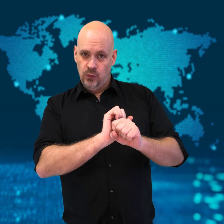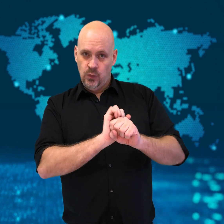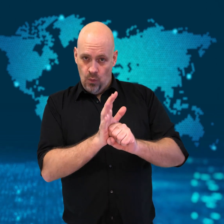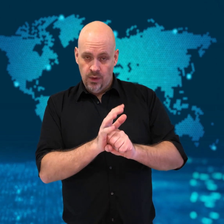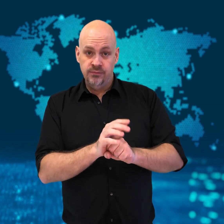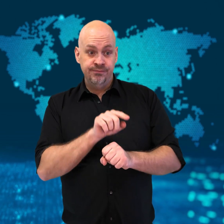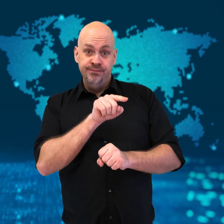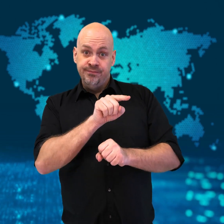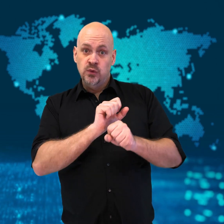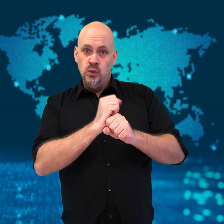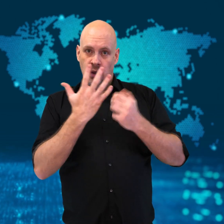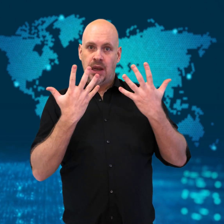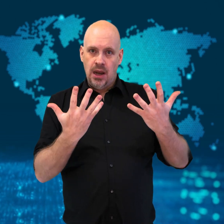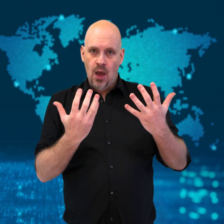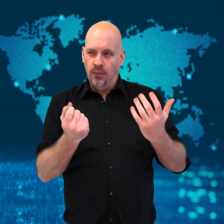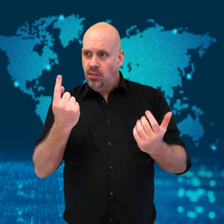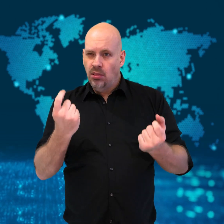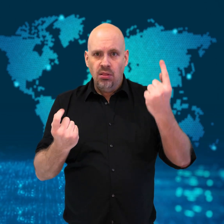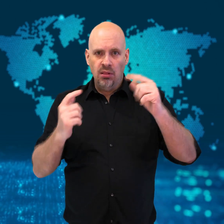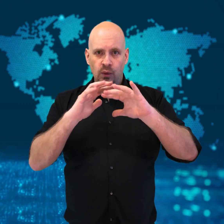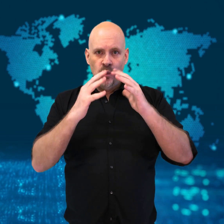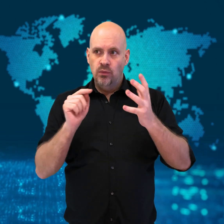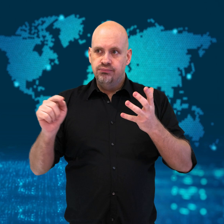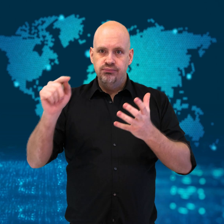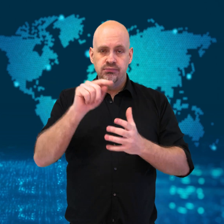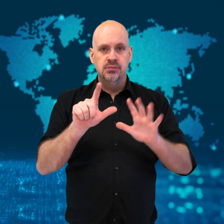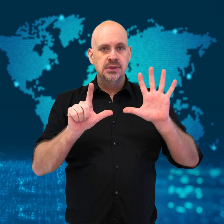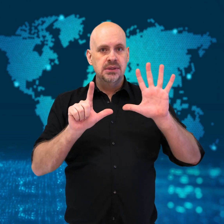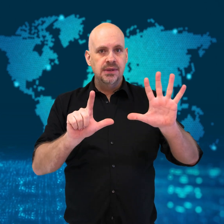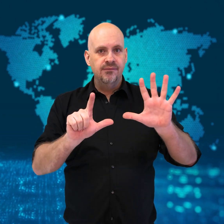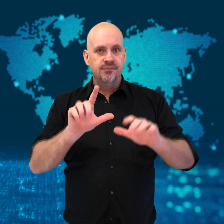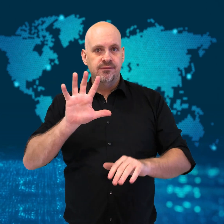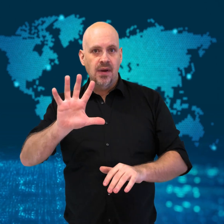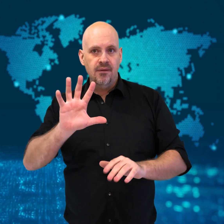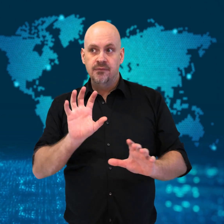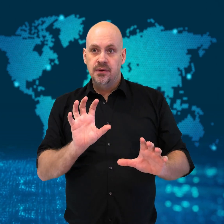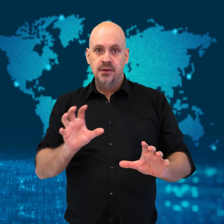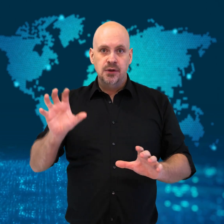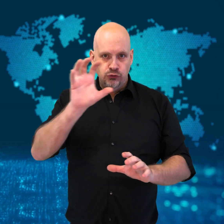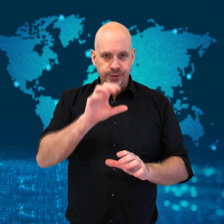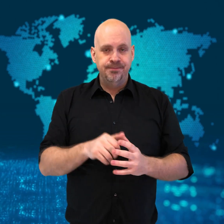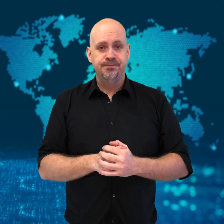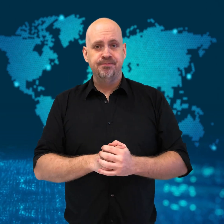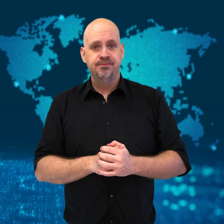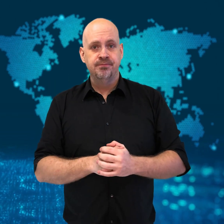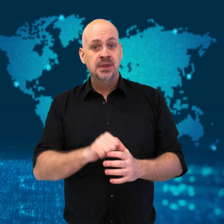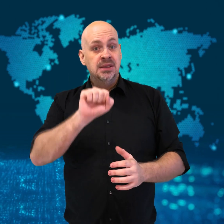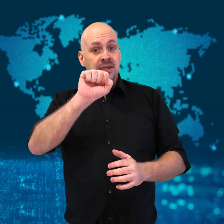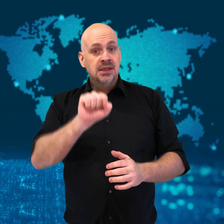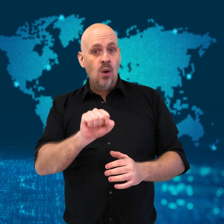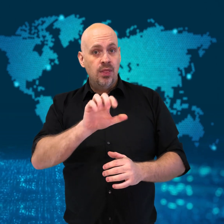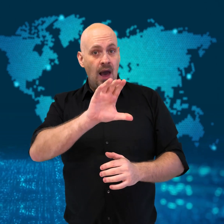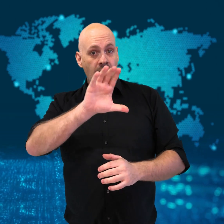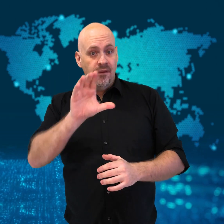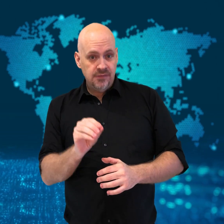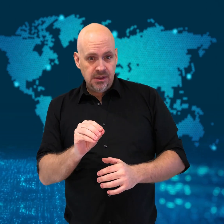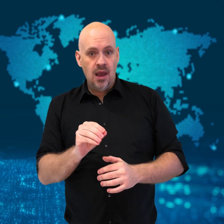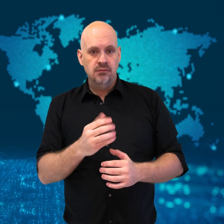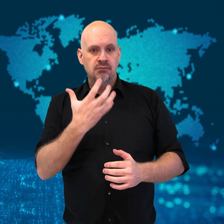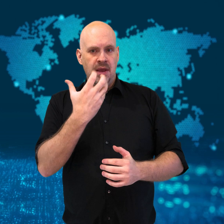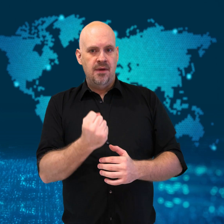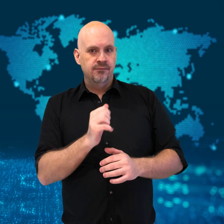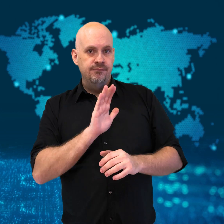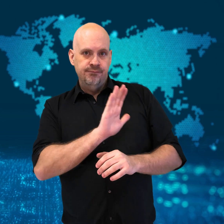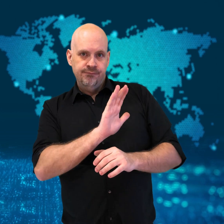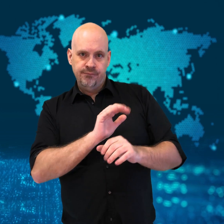The variant that first originated in South Africa has been found in